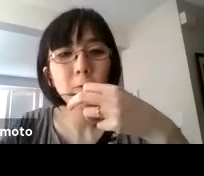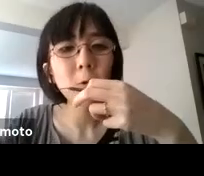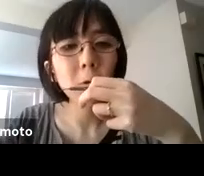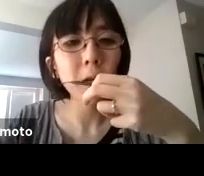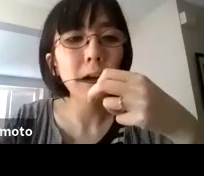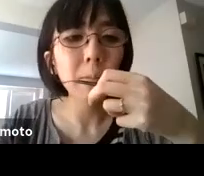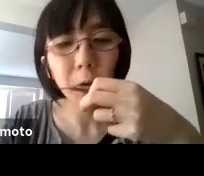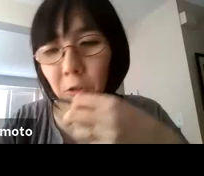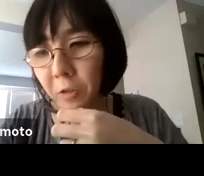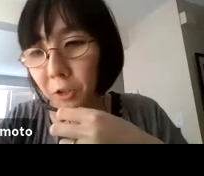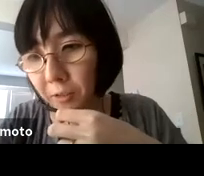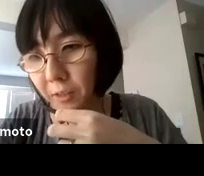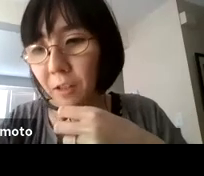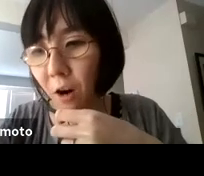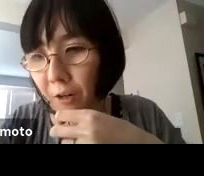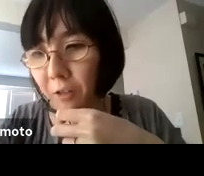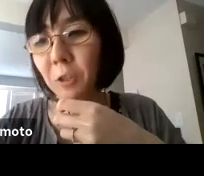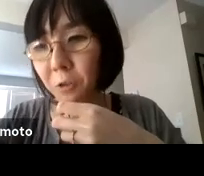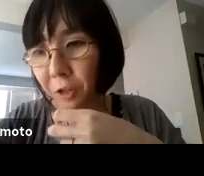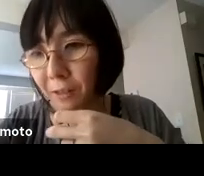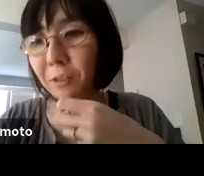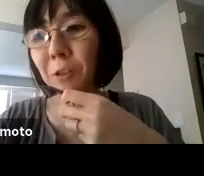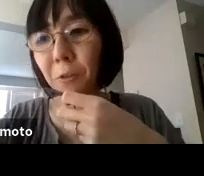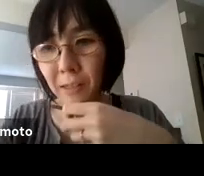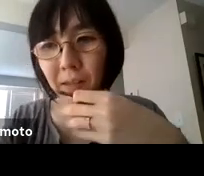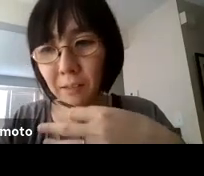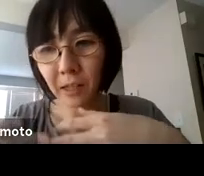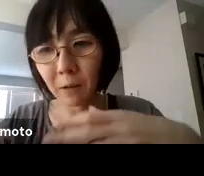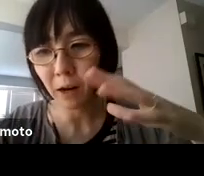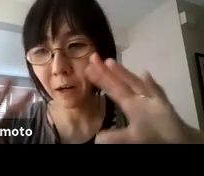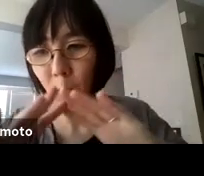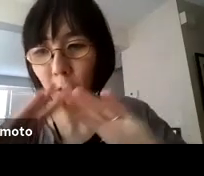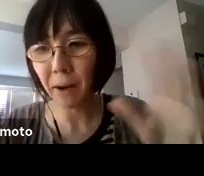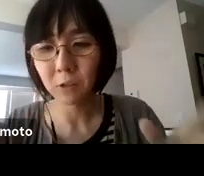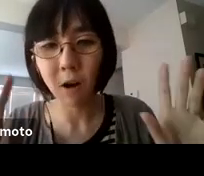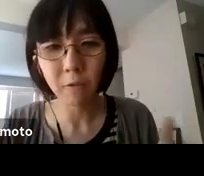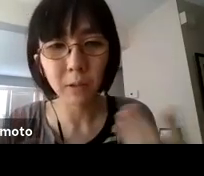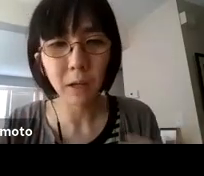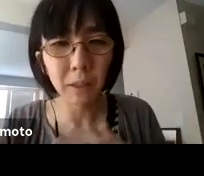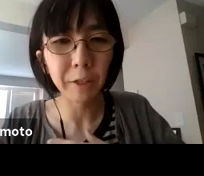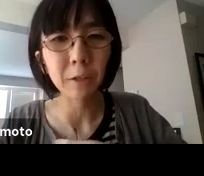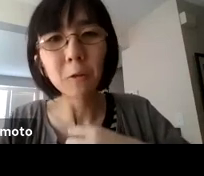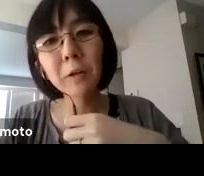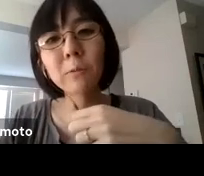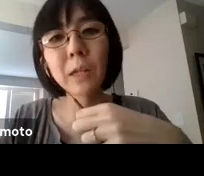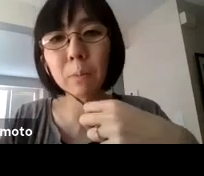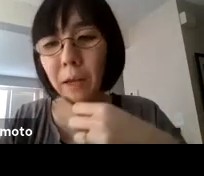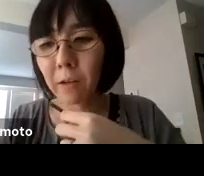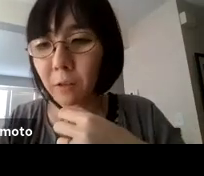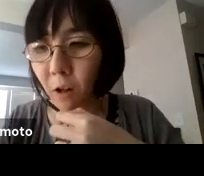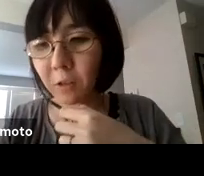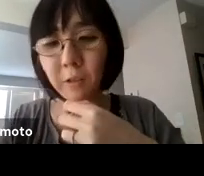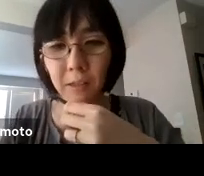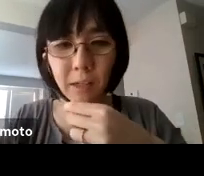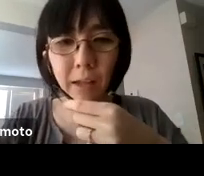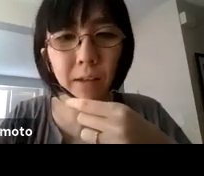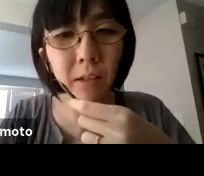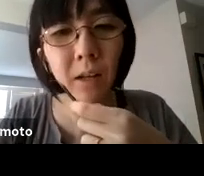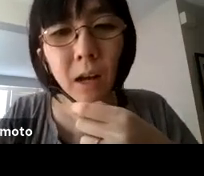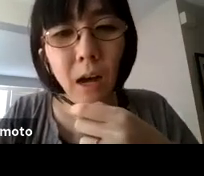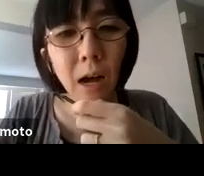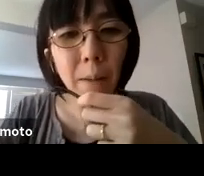These are often called personal interests like cars you know trucks, you know like things like that that are based off of like the material or even like playing with dolls, things like that.